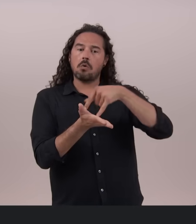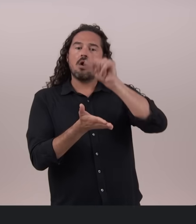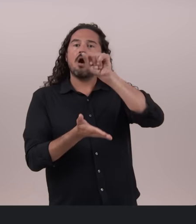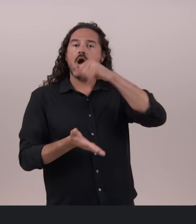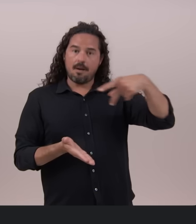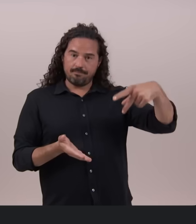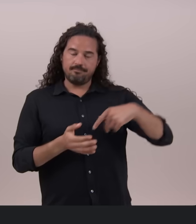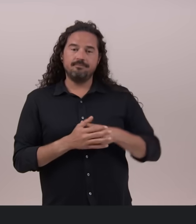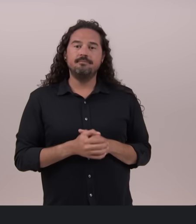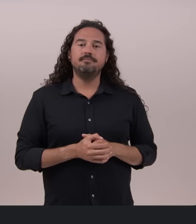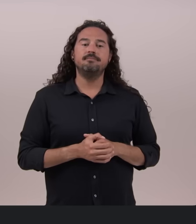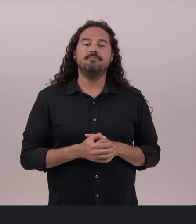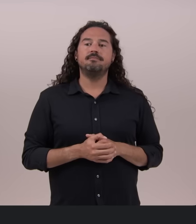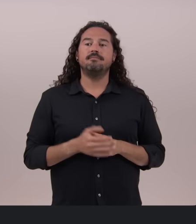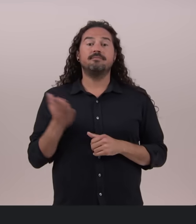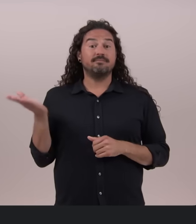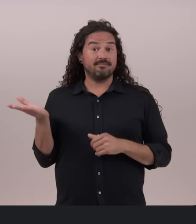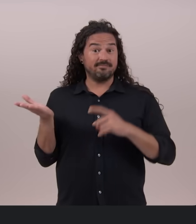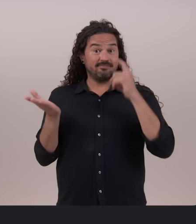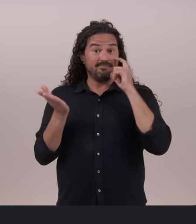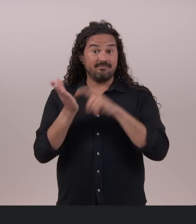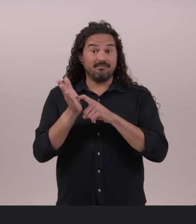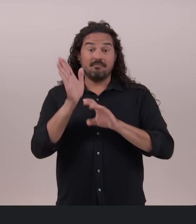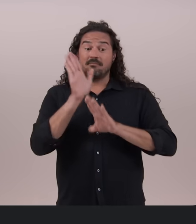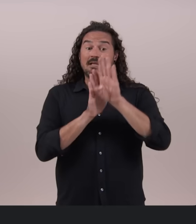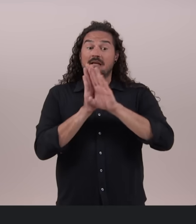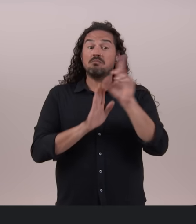Notice the app is built entirely in Kotlin.